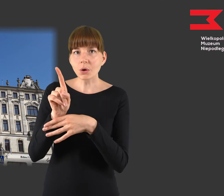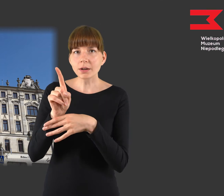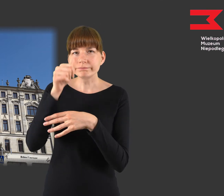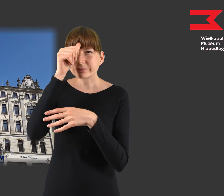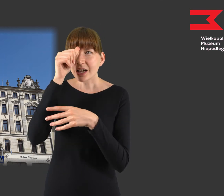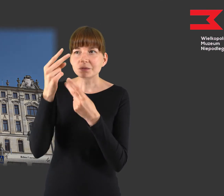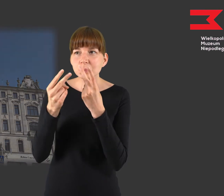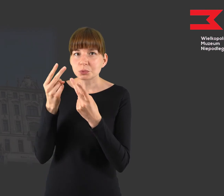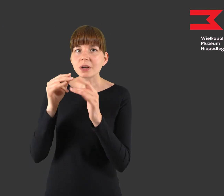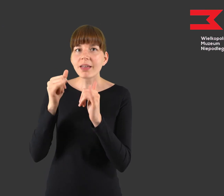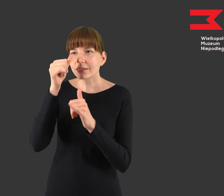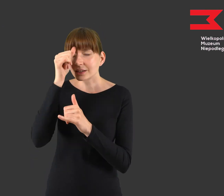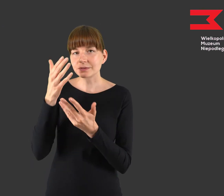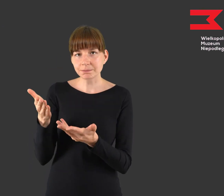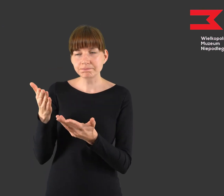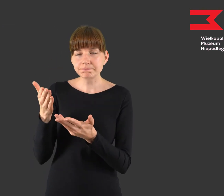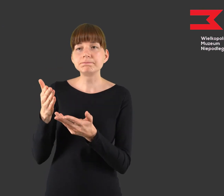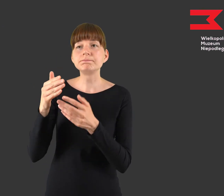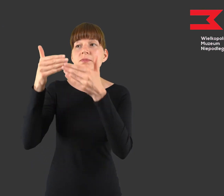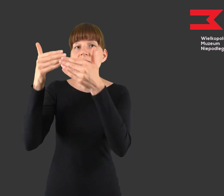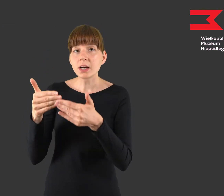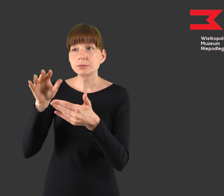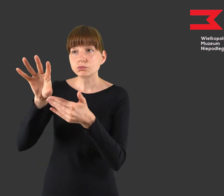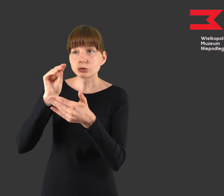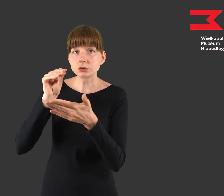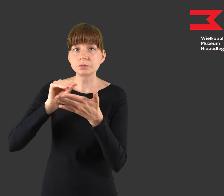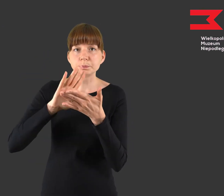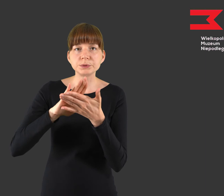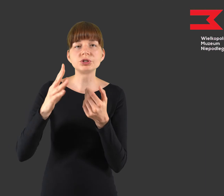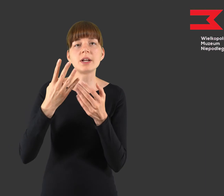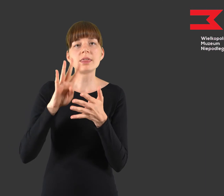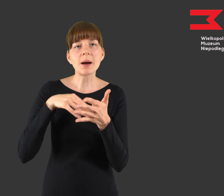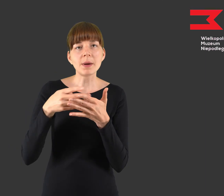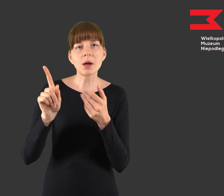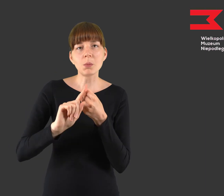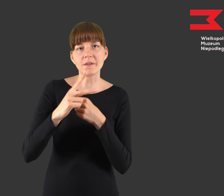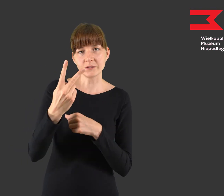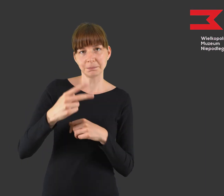Jak nazywa się ten budynek? Odczytaj napis na fasadzie i wpisz do tabeli pod numerem drugim